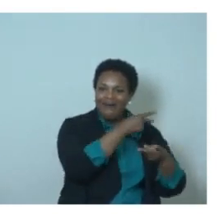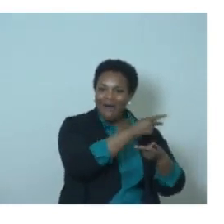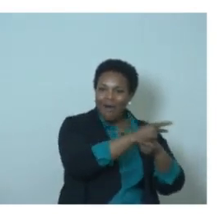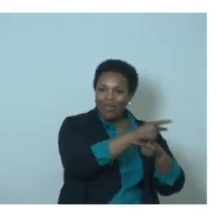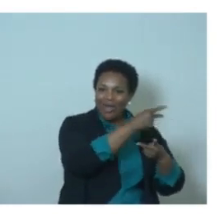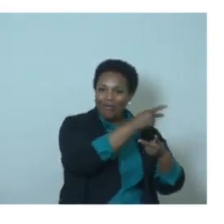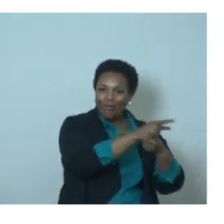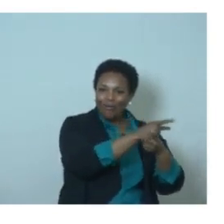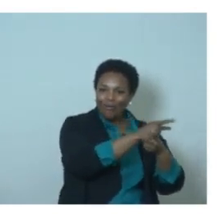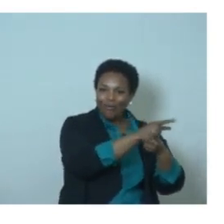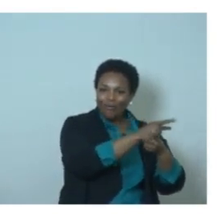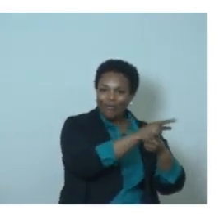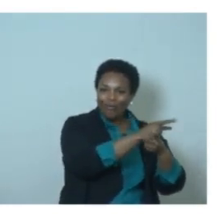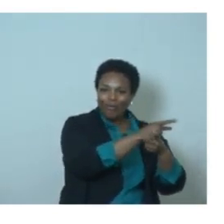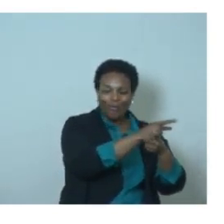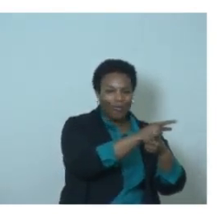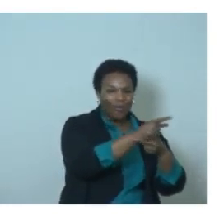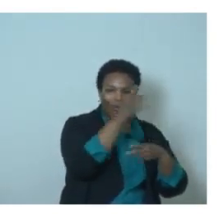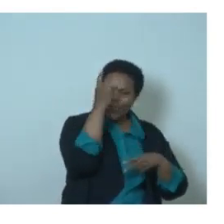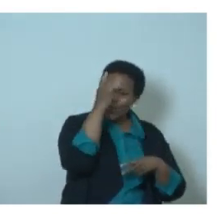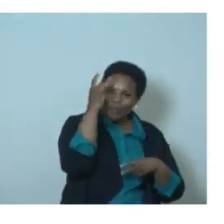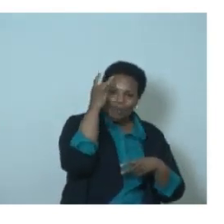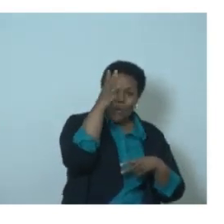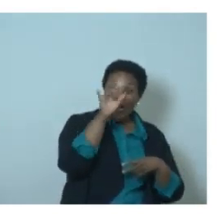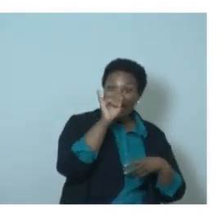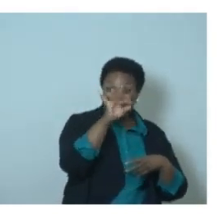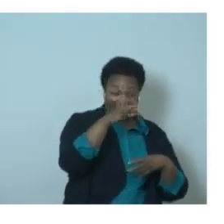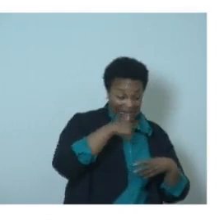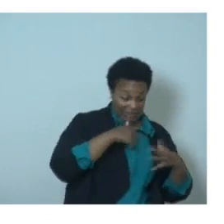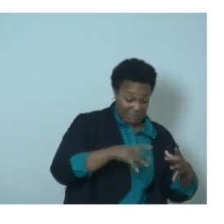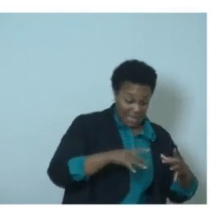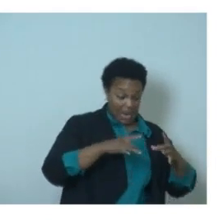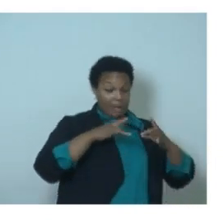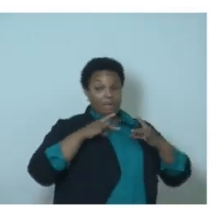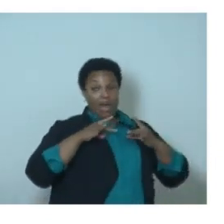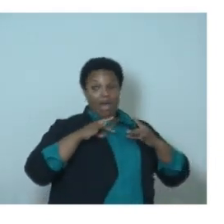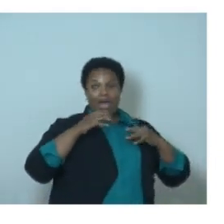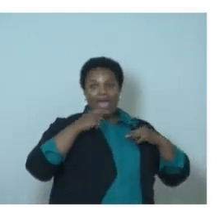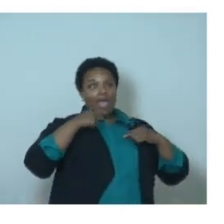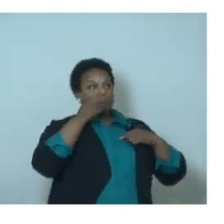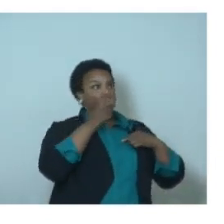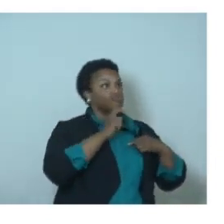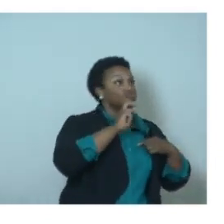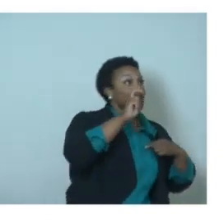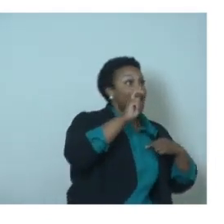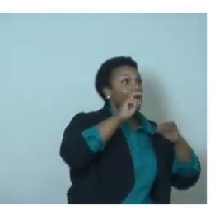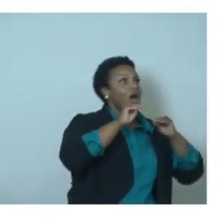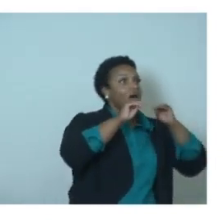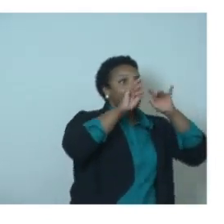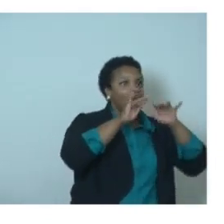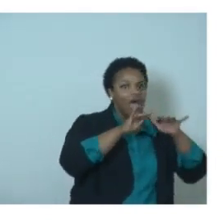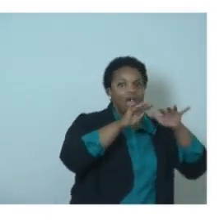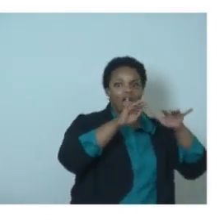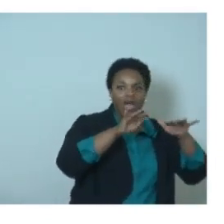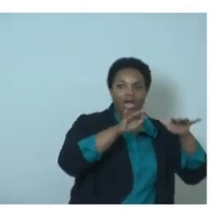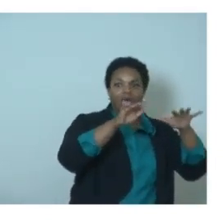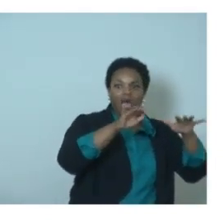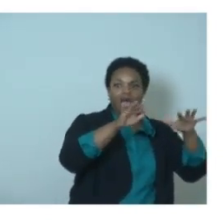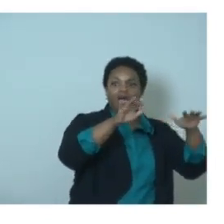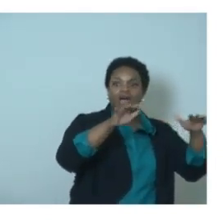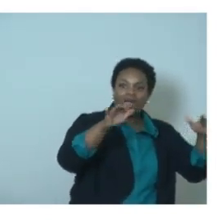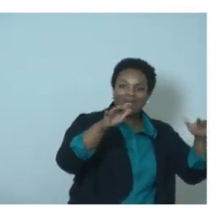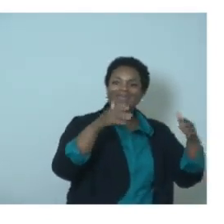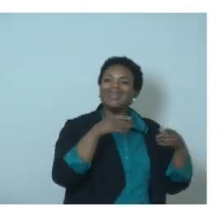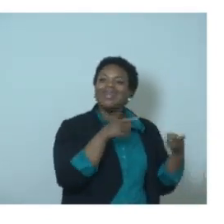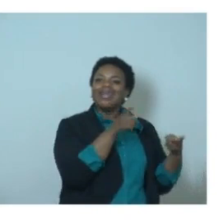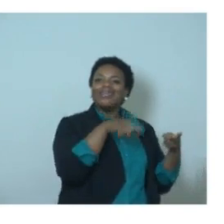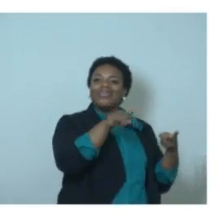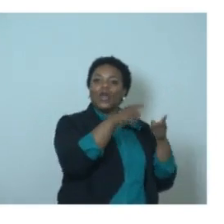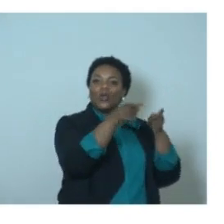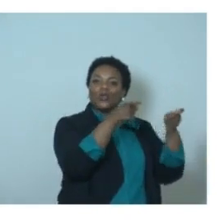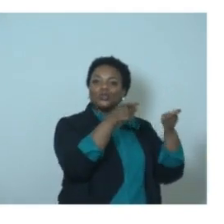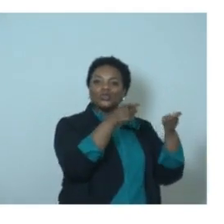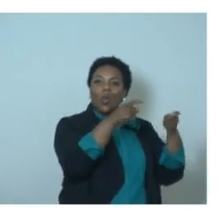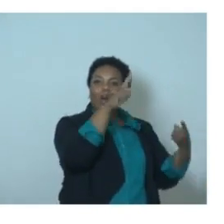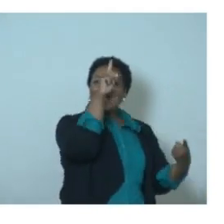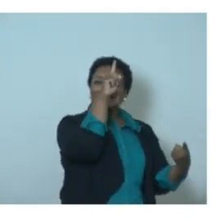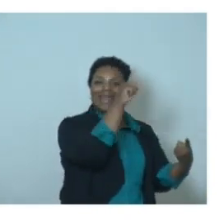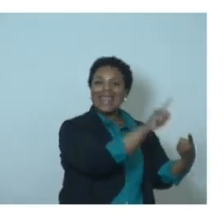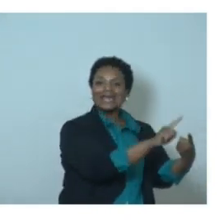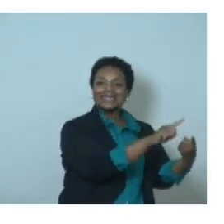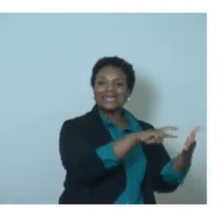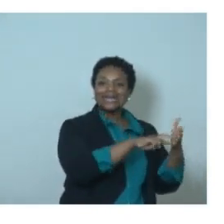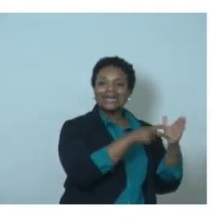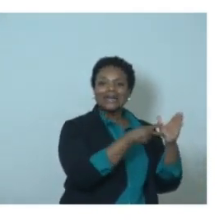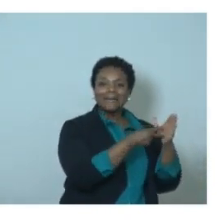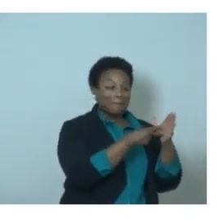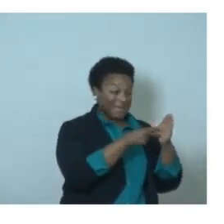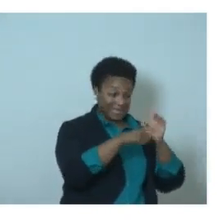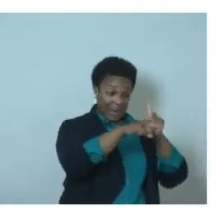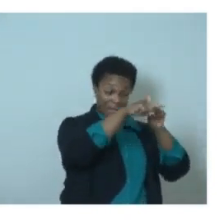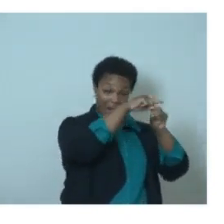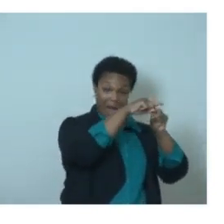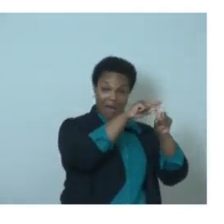SO WE HAVE A HIGHER RATE OF SPREAD WHERE YOU HAVE A HIGHER POSITIVITY RATE, THEN THE LIKELIHOOD THAT YOU’RE MOVING THAT MUCH FASTER THAT VIRUS INTO AREAS WHERE THEY HAD BETTER